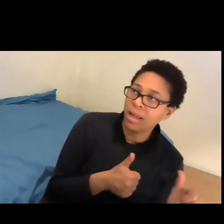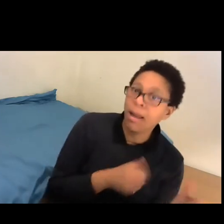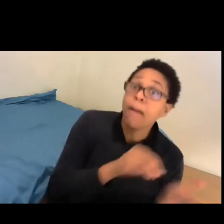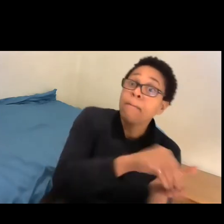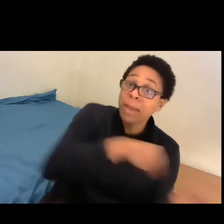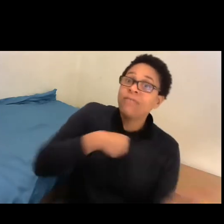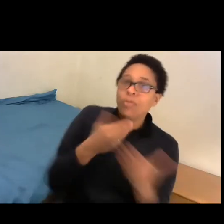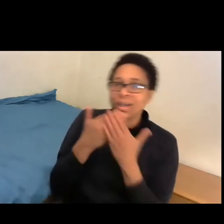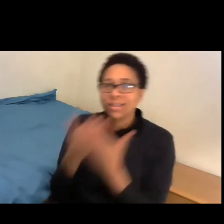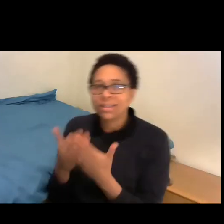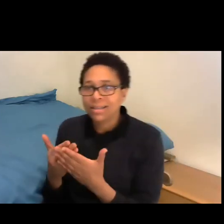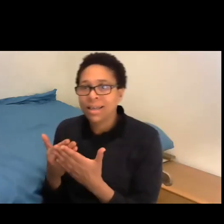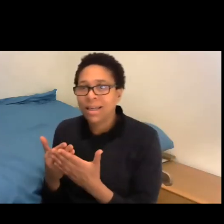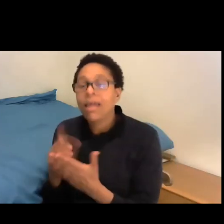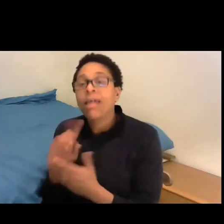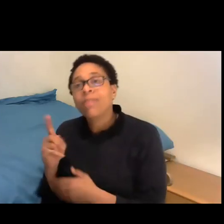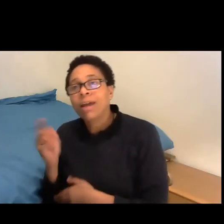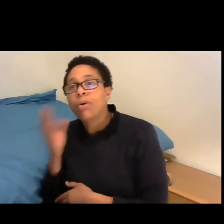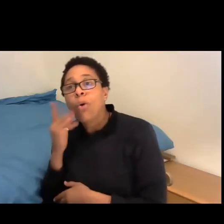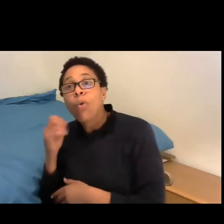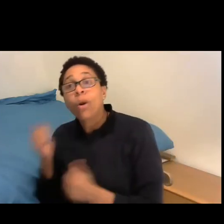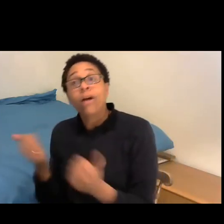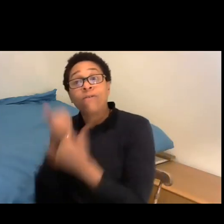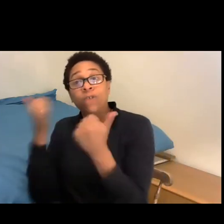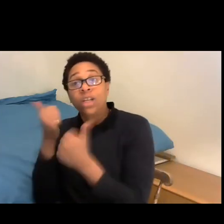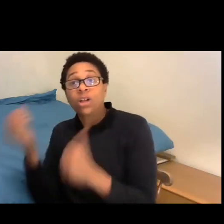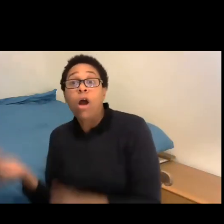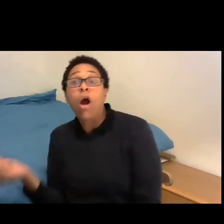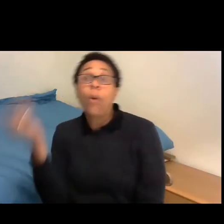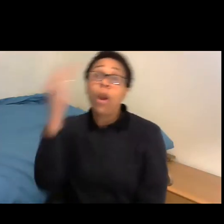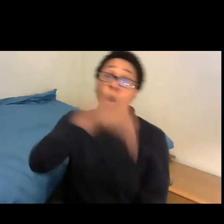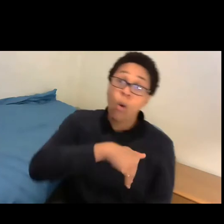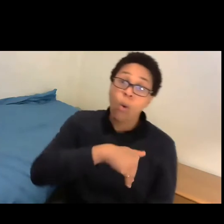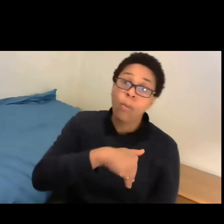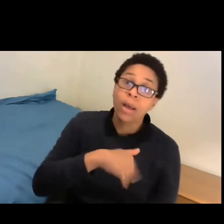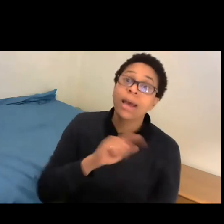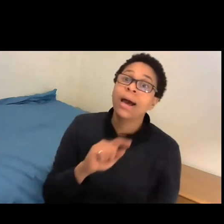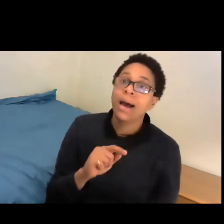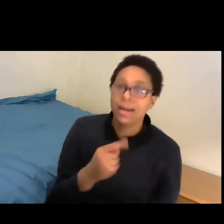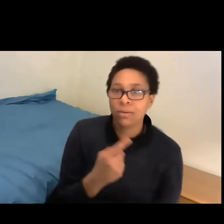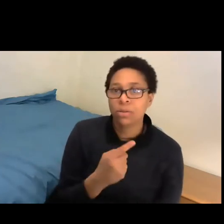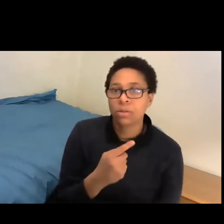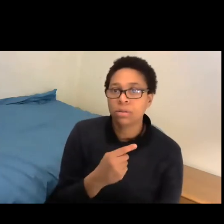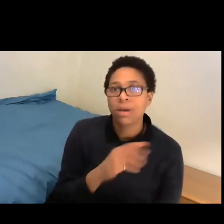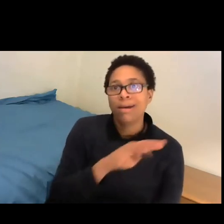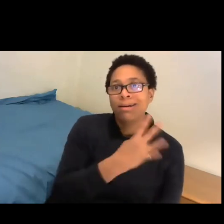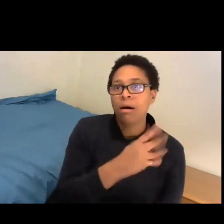911. So these are multiple stressors. I think that just,